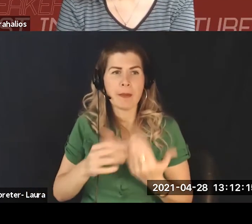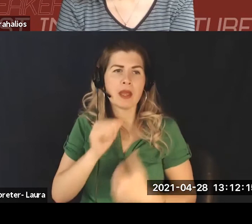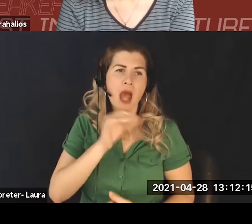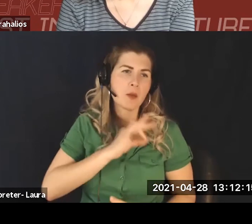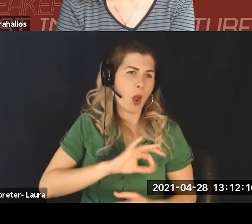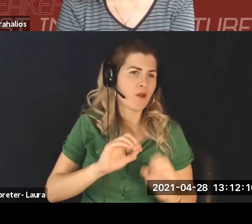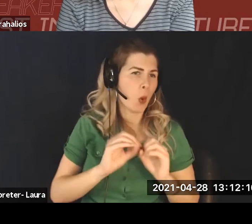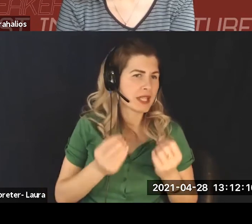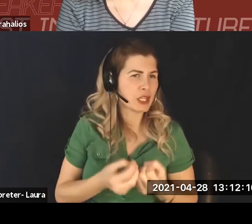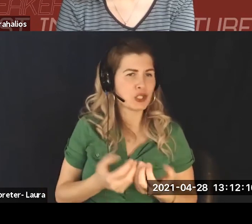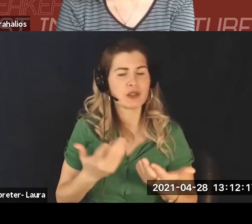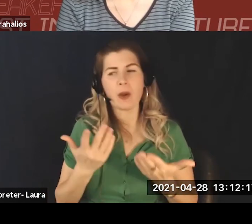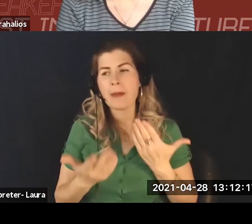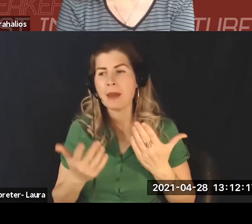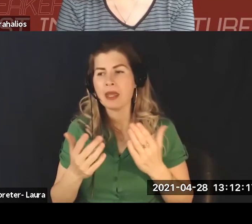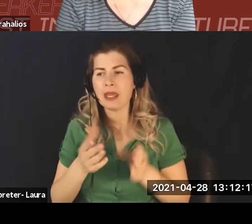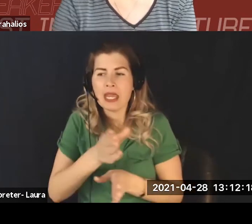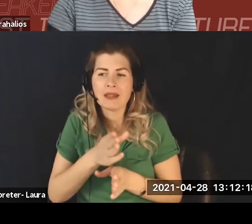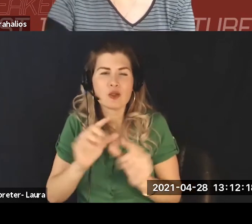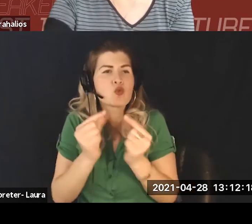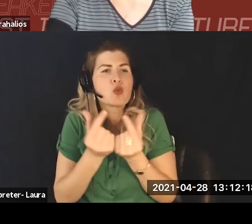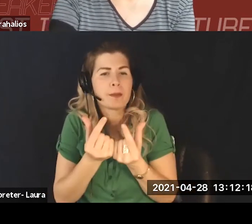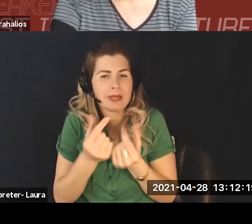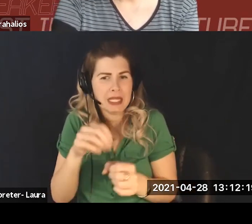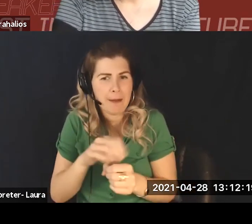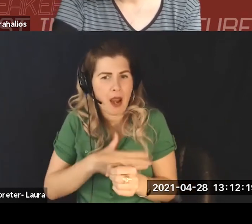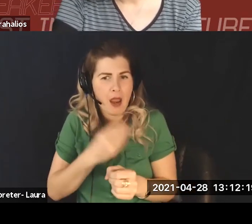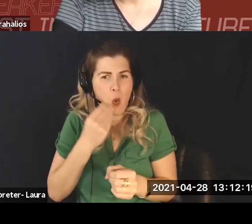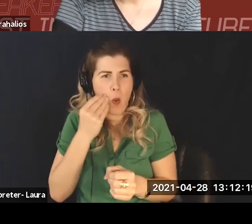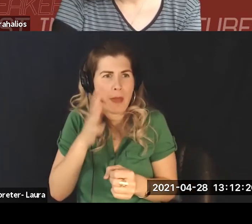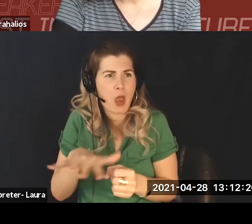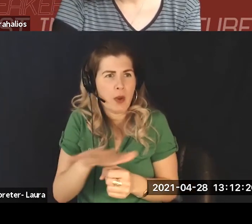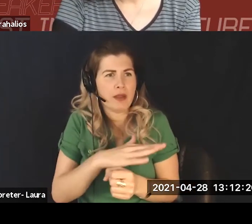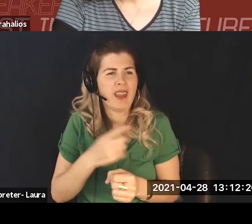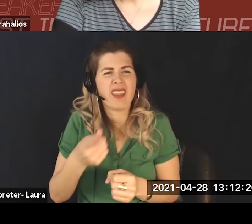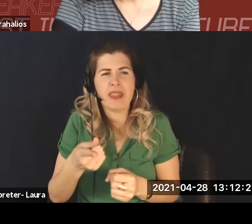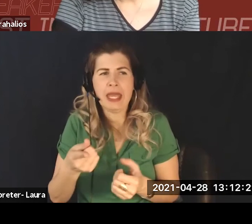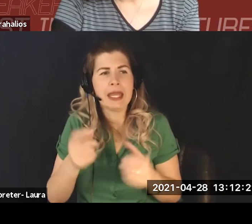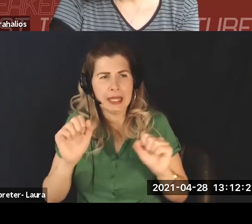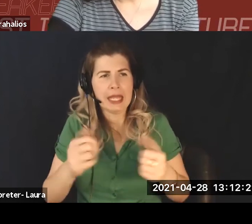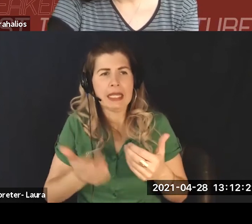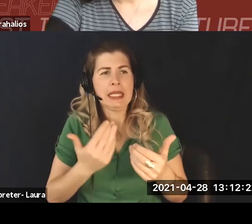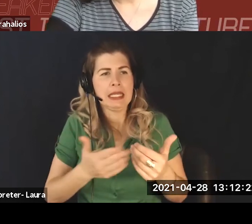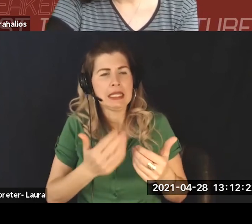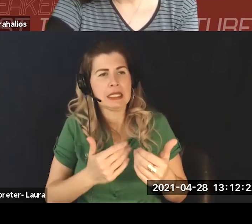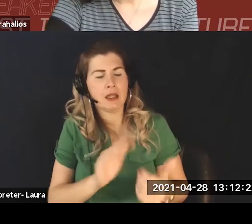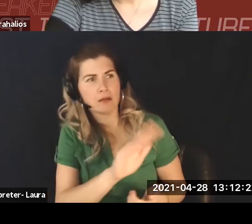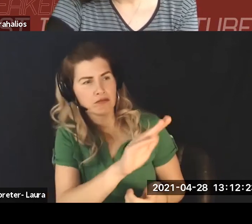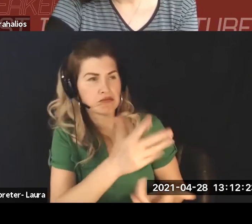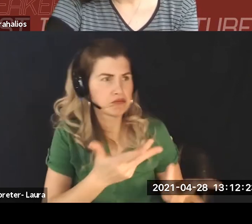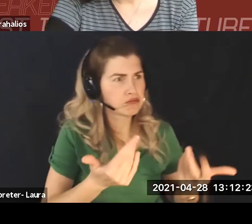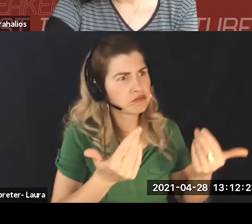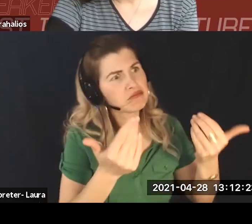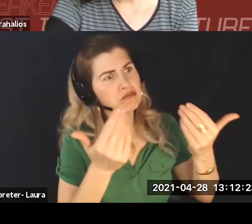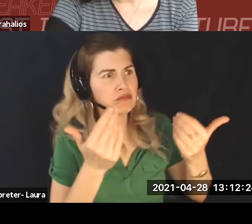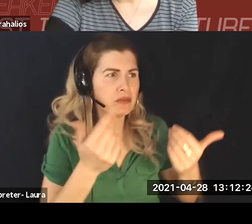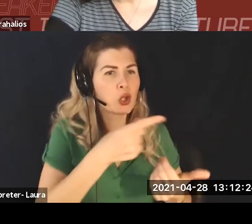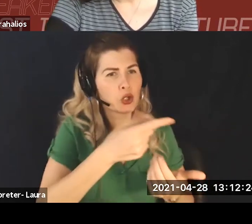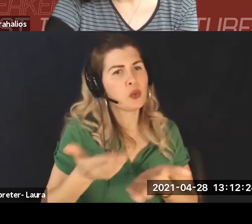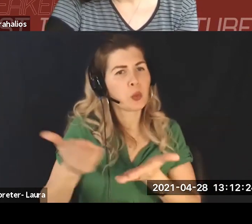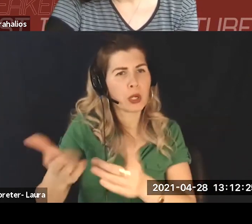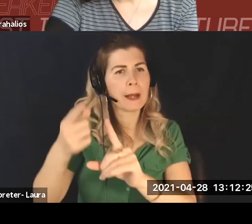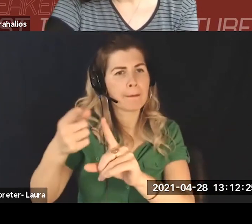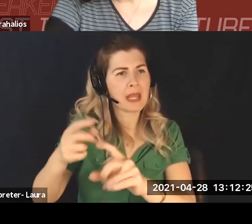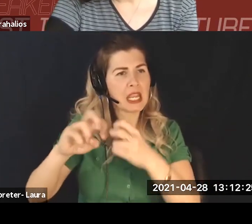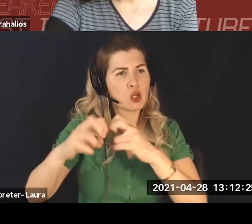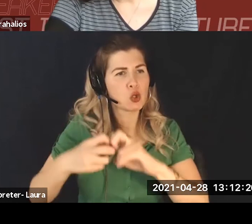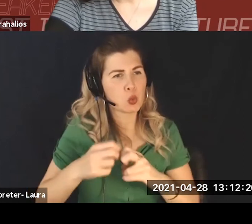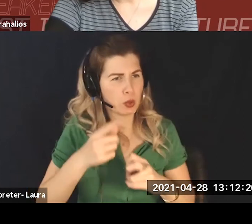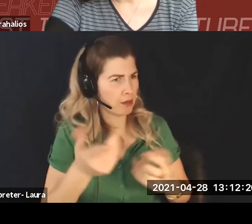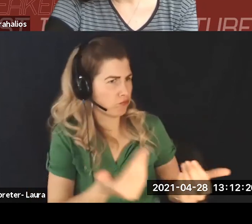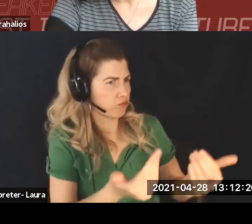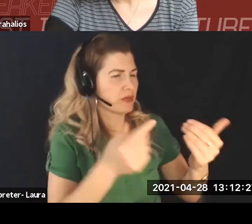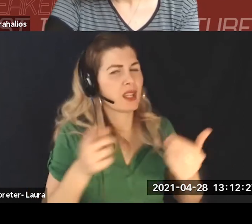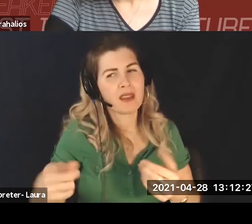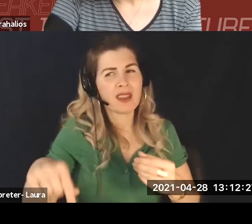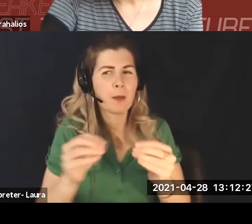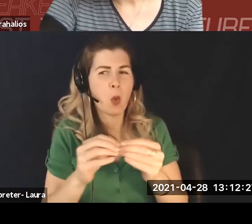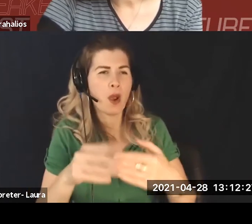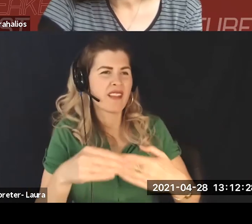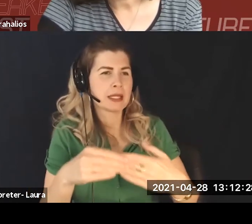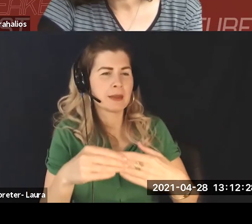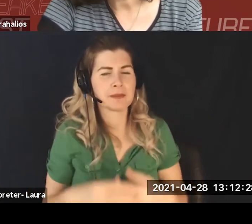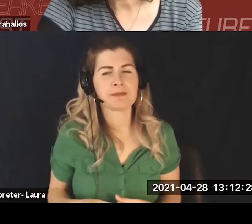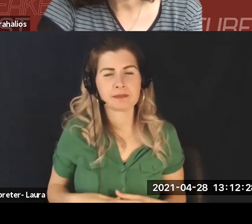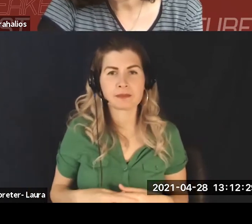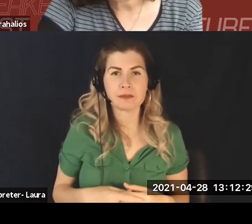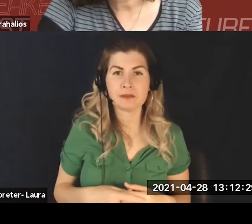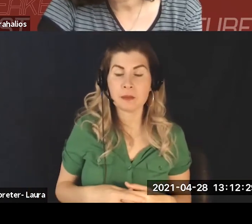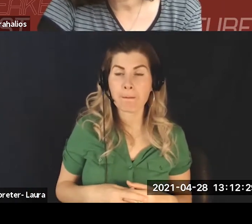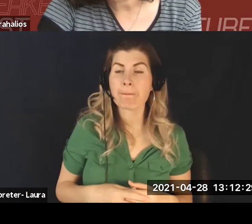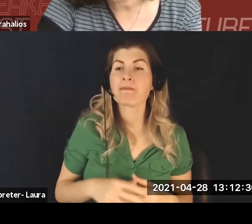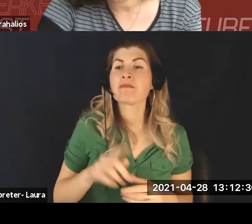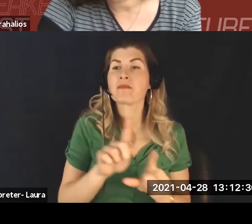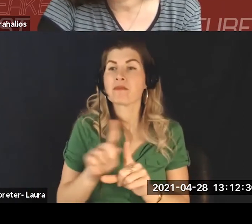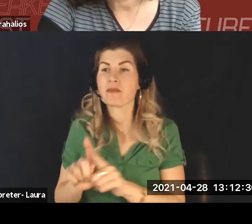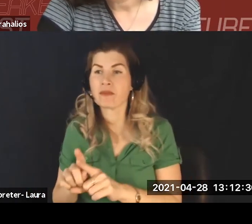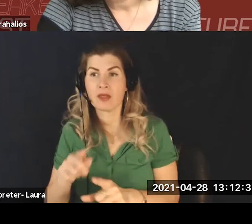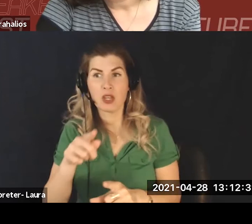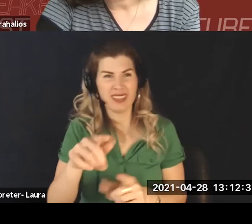local groups, whether they're nonprofits or just like organized groups like neighborhoods, whatever, you know they can respond to stuff that's not, they can respond to stuff that you bring up, potentially have more flexibility.